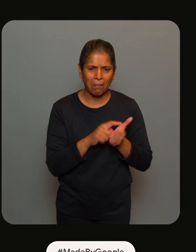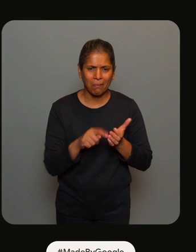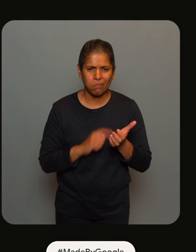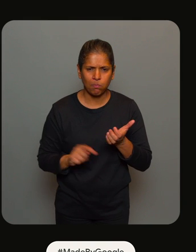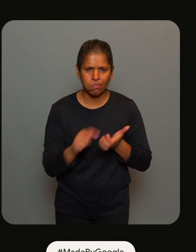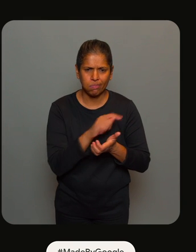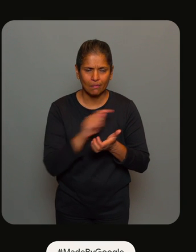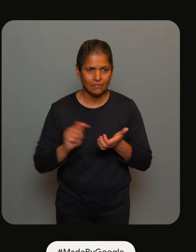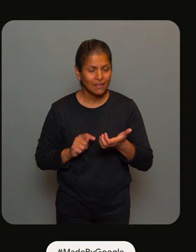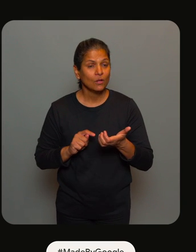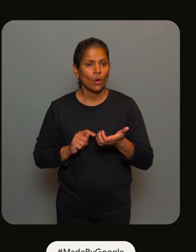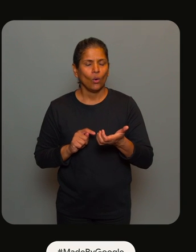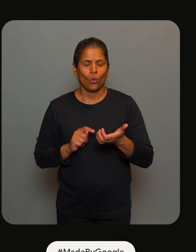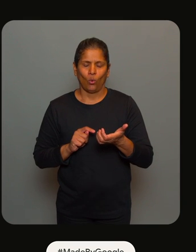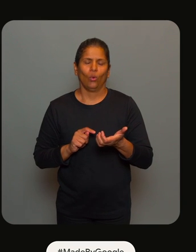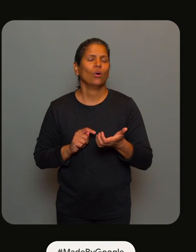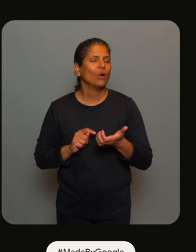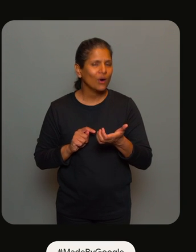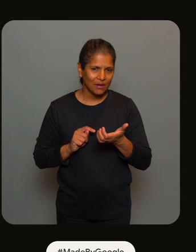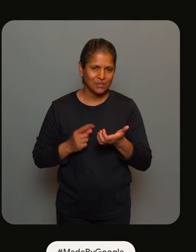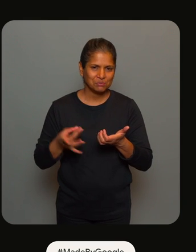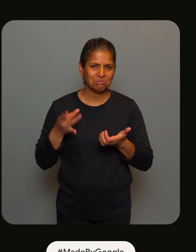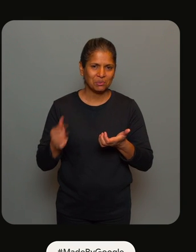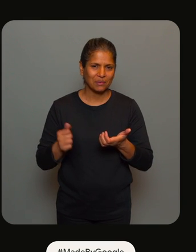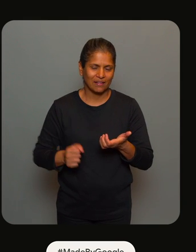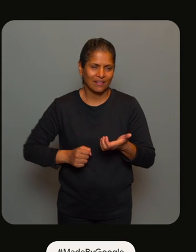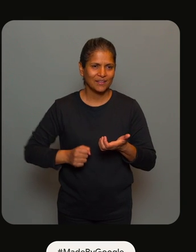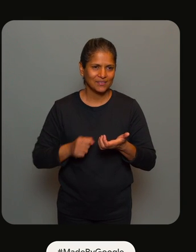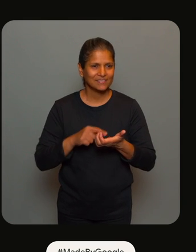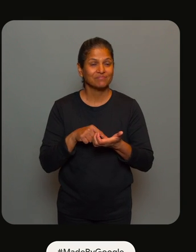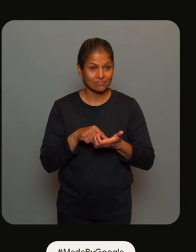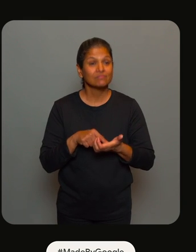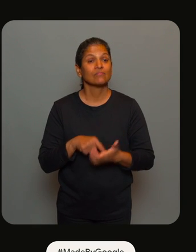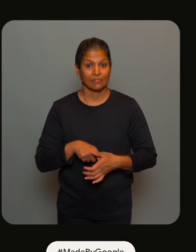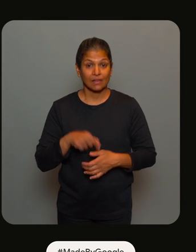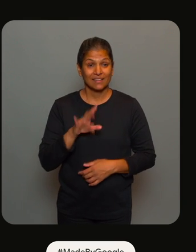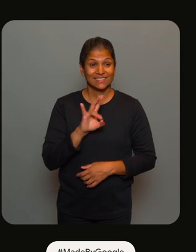distinct. Pixel 7 has a silky matte finish on the aluminum camera bar and